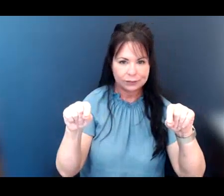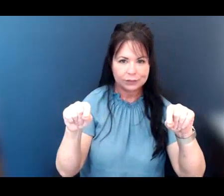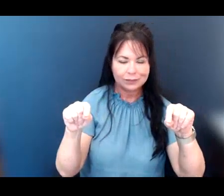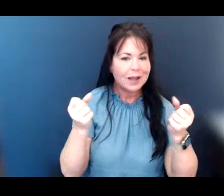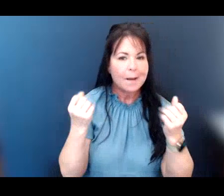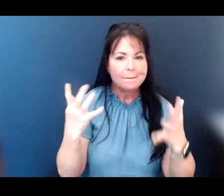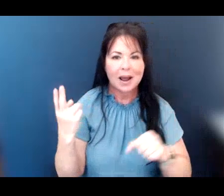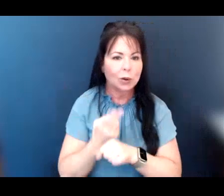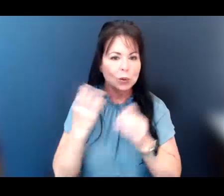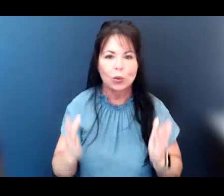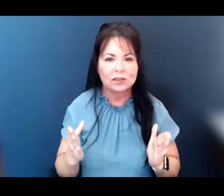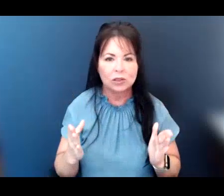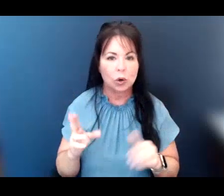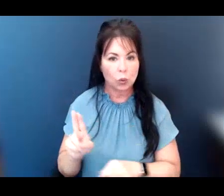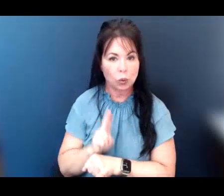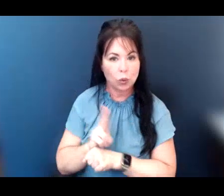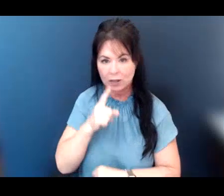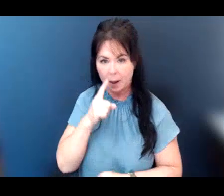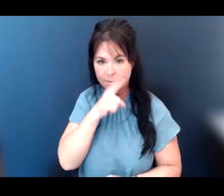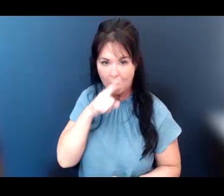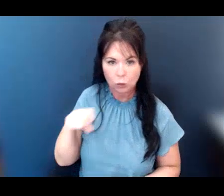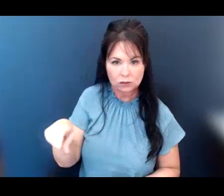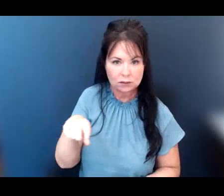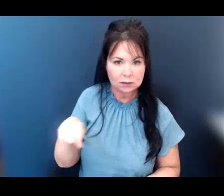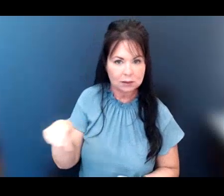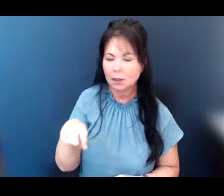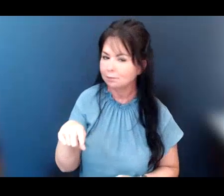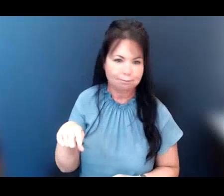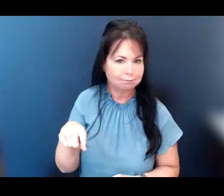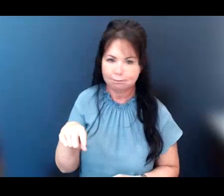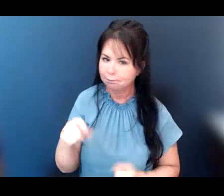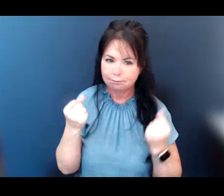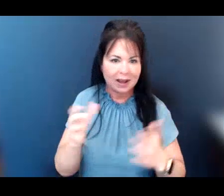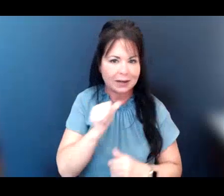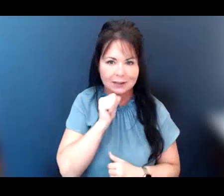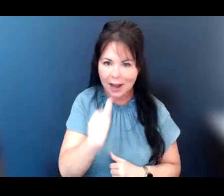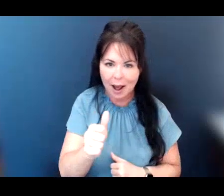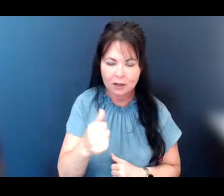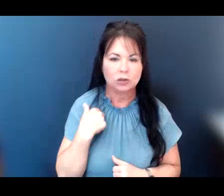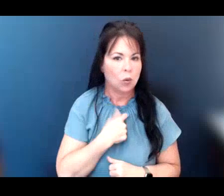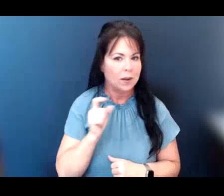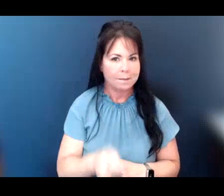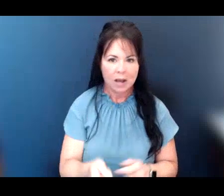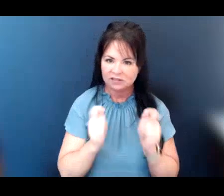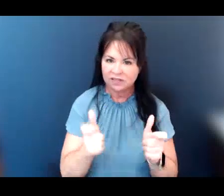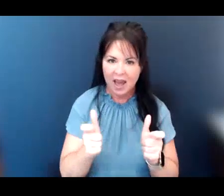And so that was a real problem. And we had to work quickly to solve it. So we had to work with the vendor